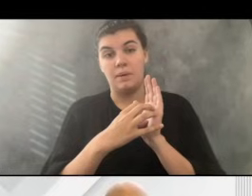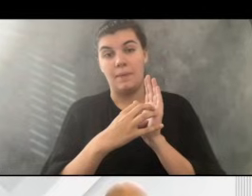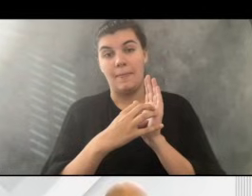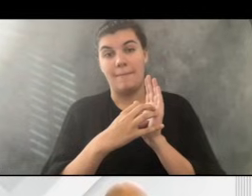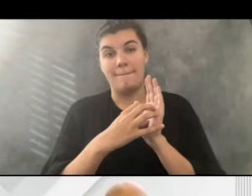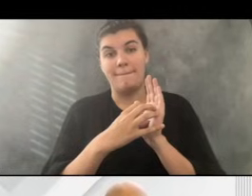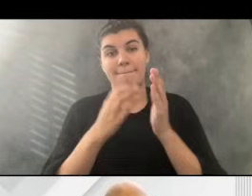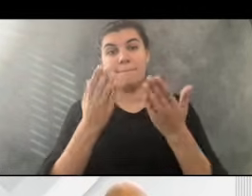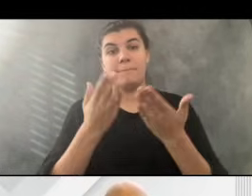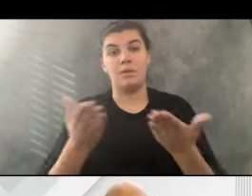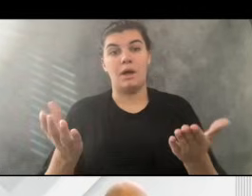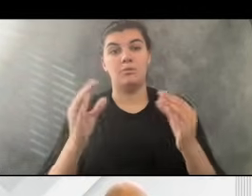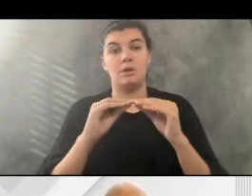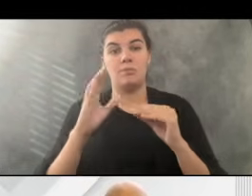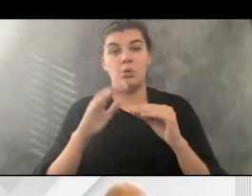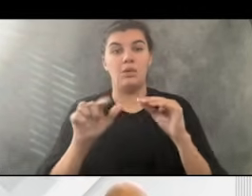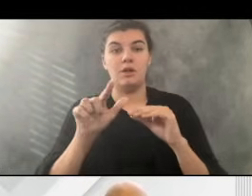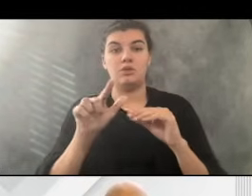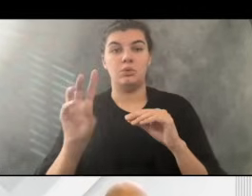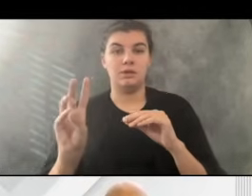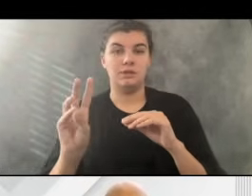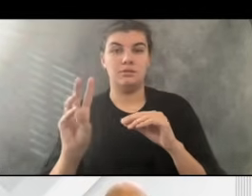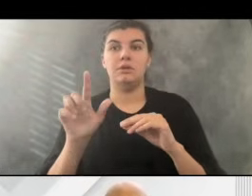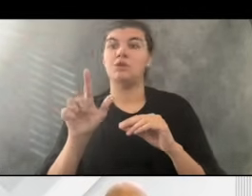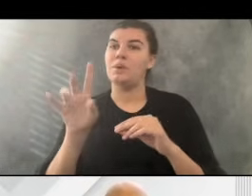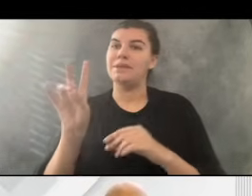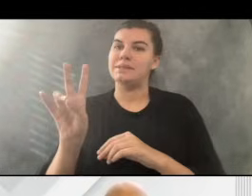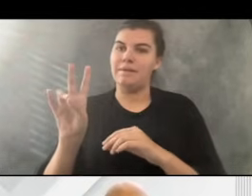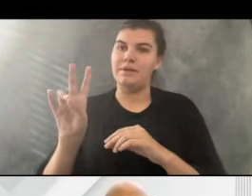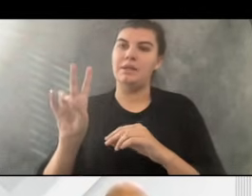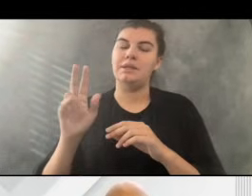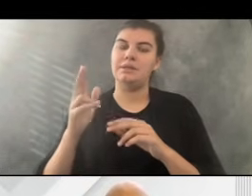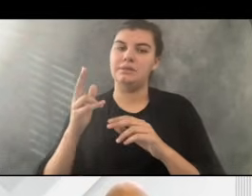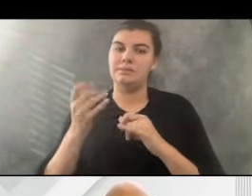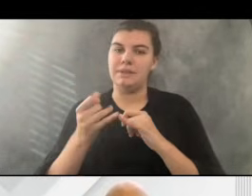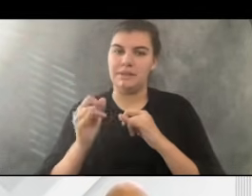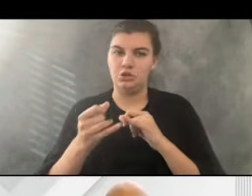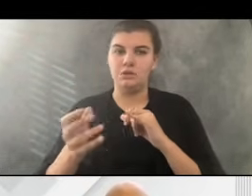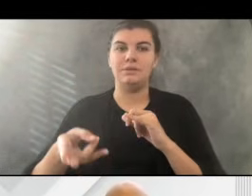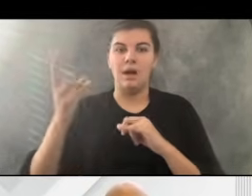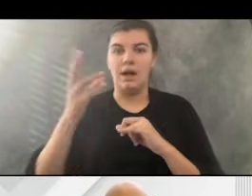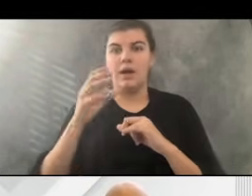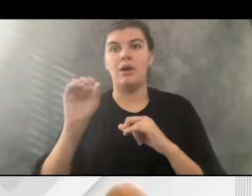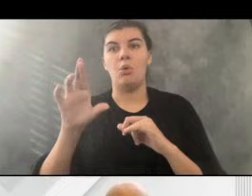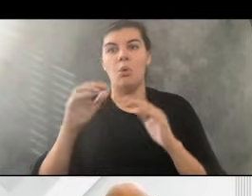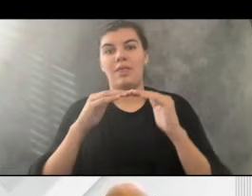the objects are more than 27 inches high and less than 80 inches above the walking surface,